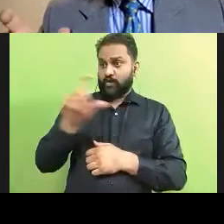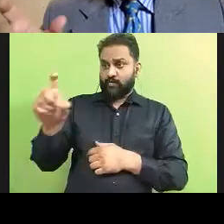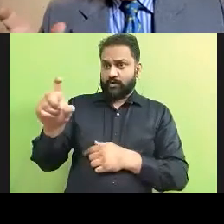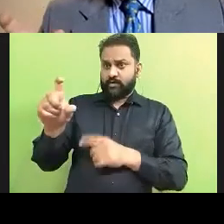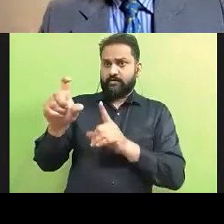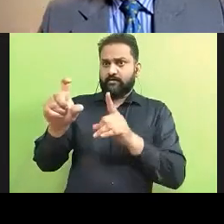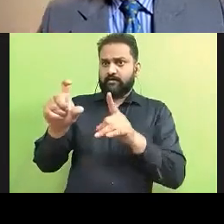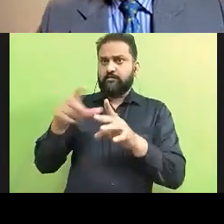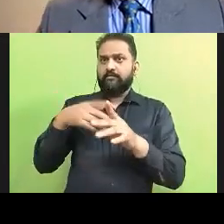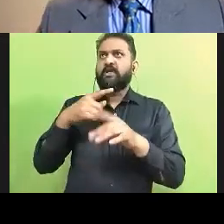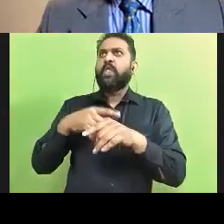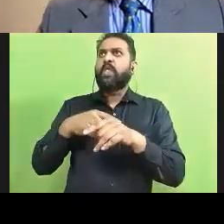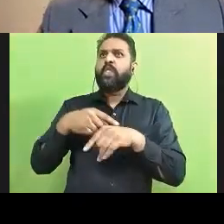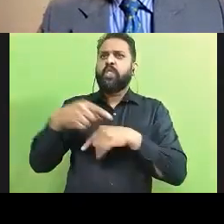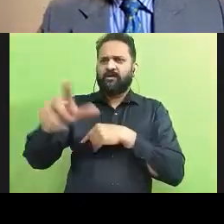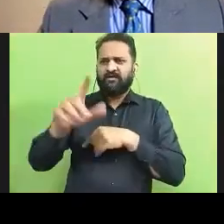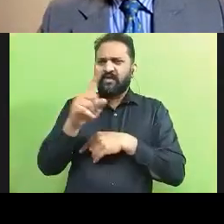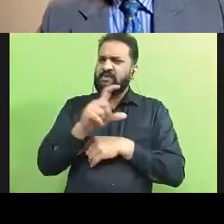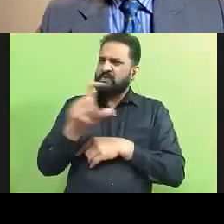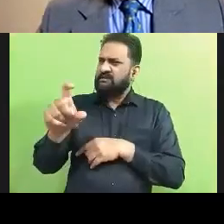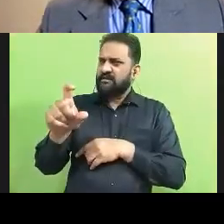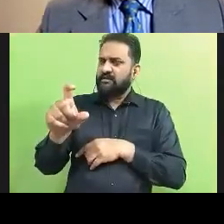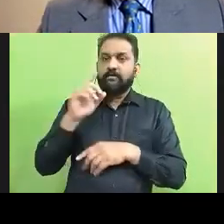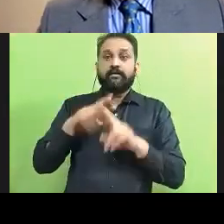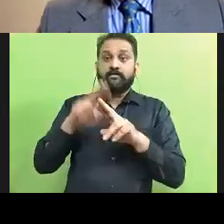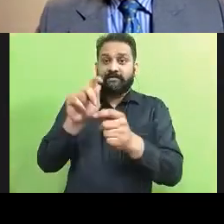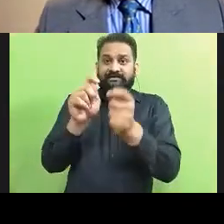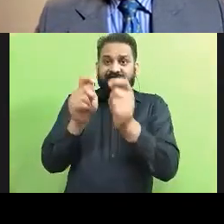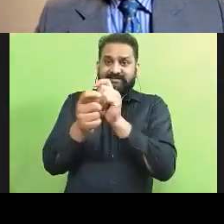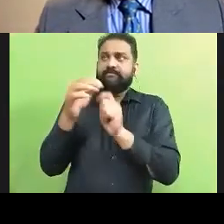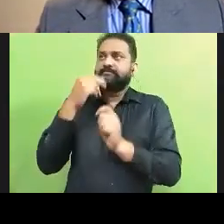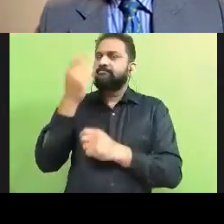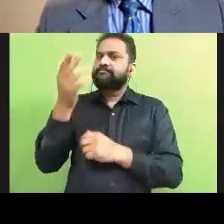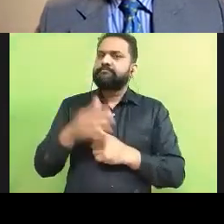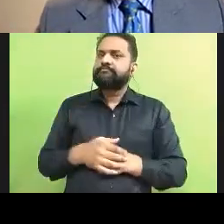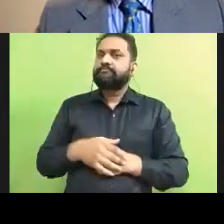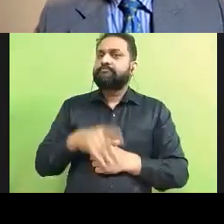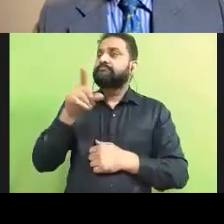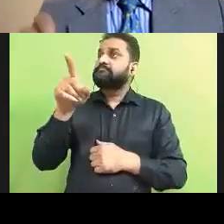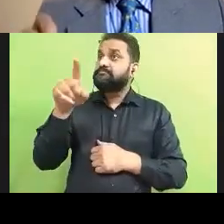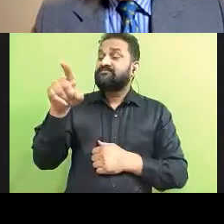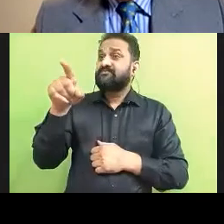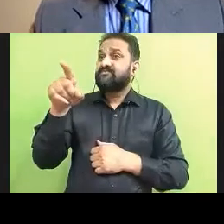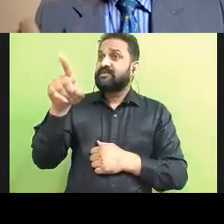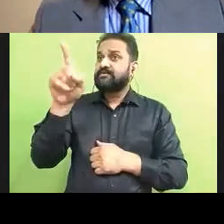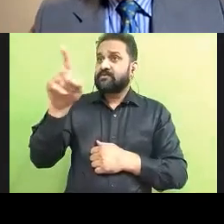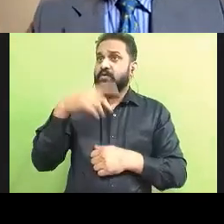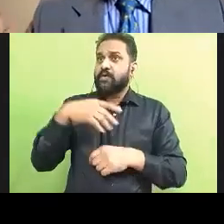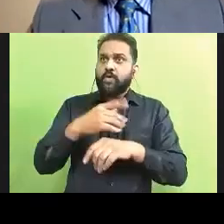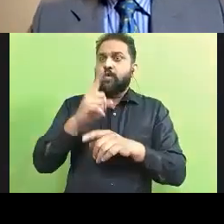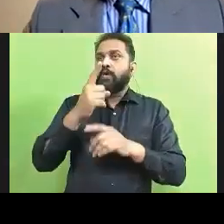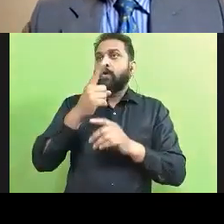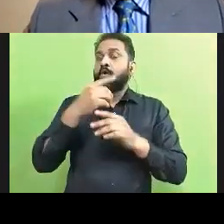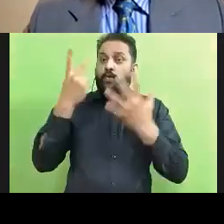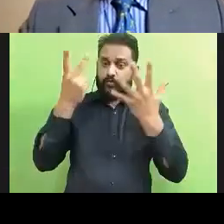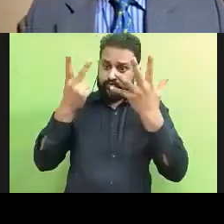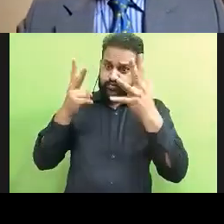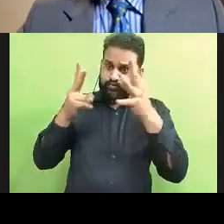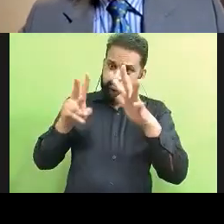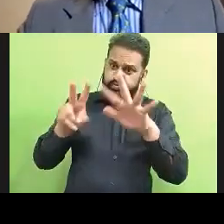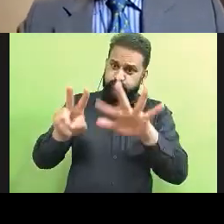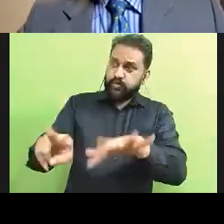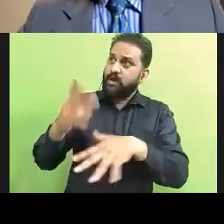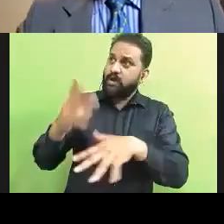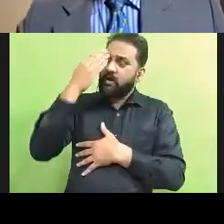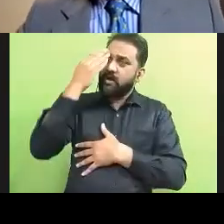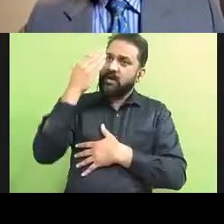long but if i change it and i say that you are you took whole seven days to answer such a short reply